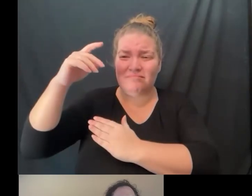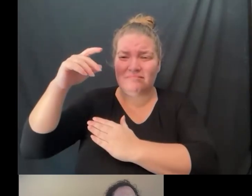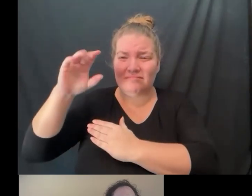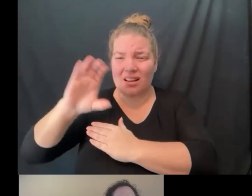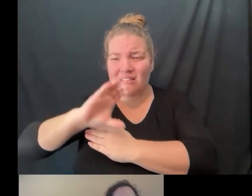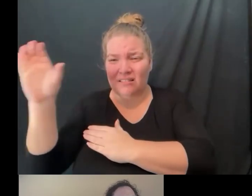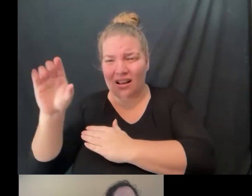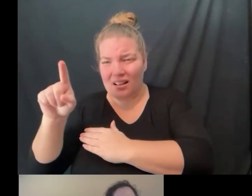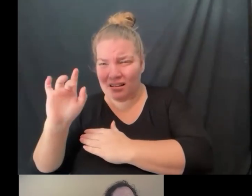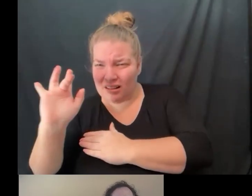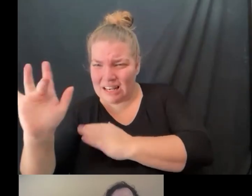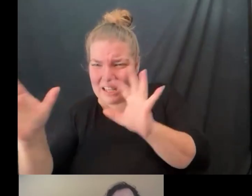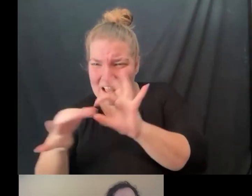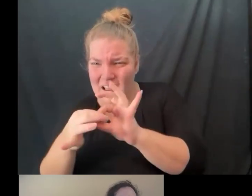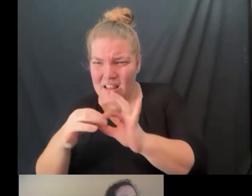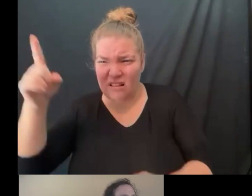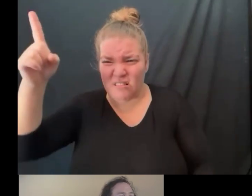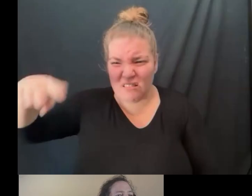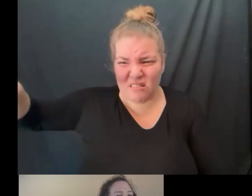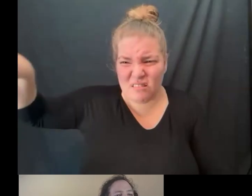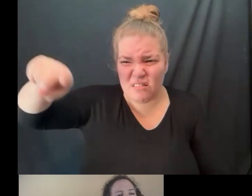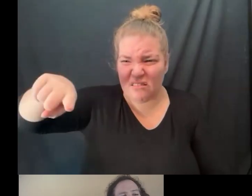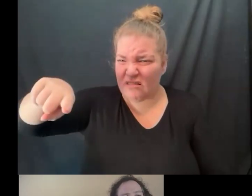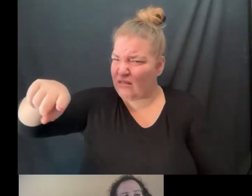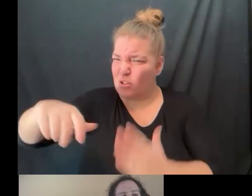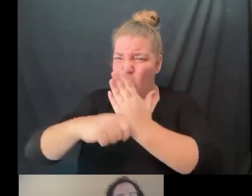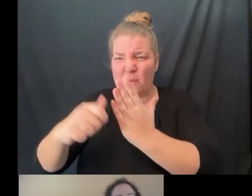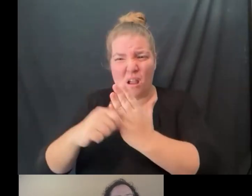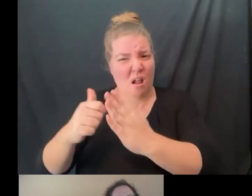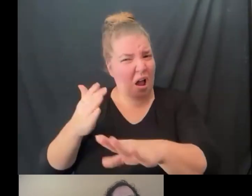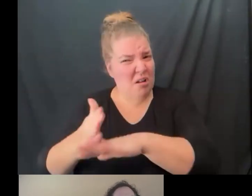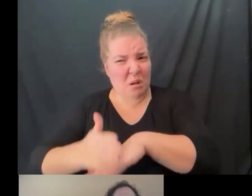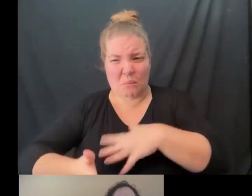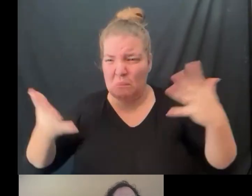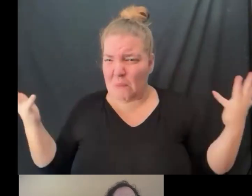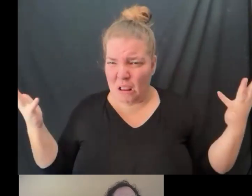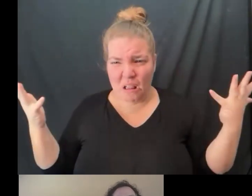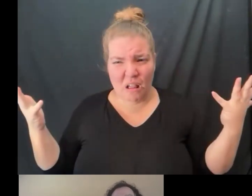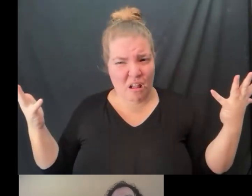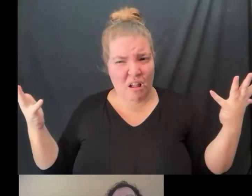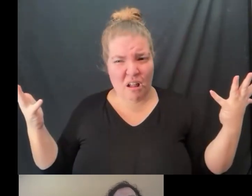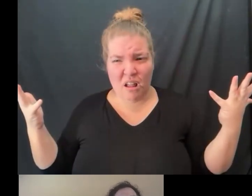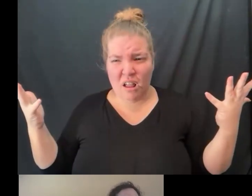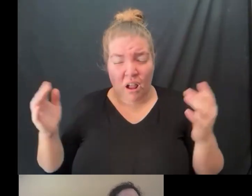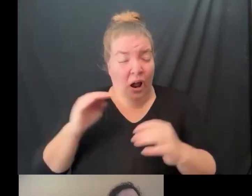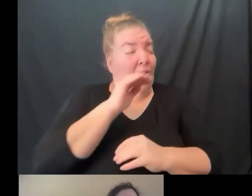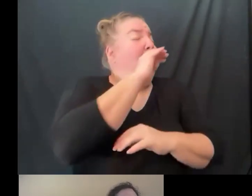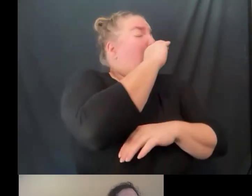In other words, to digital documents. And to be precise, the digital docs, those docs are not accessible.